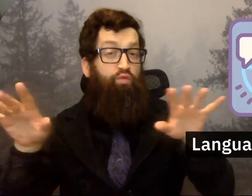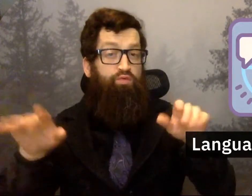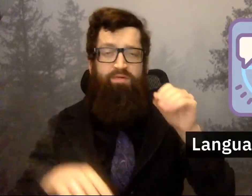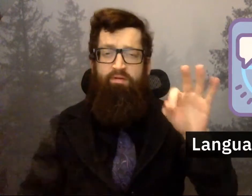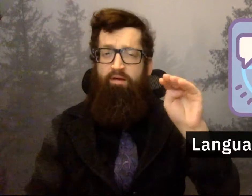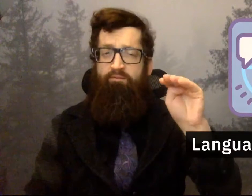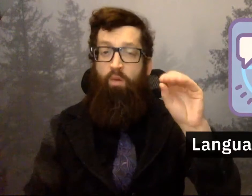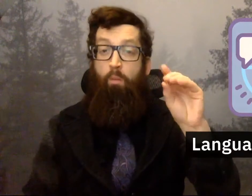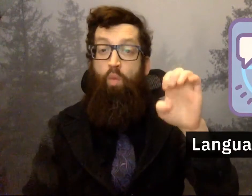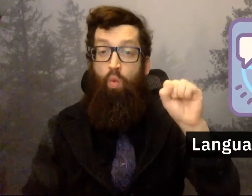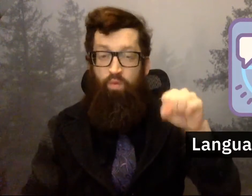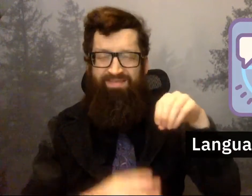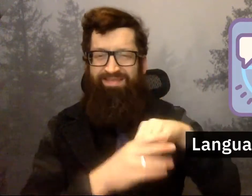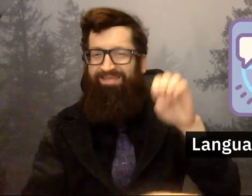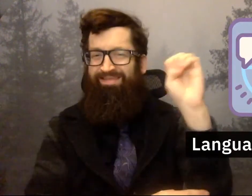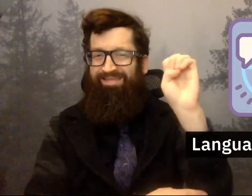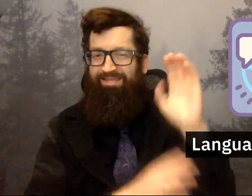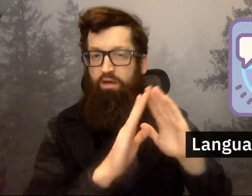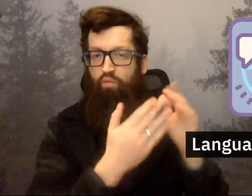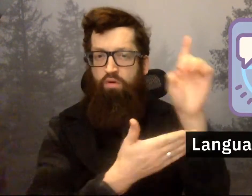The diversity of language modes used in the e-book